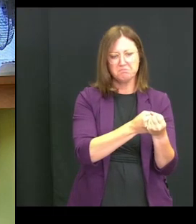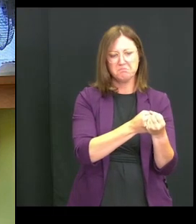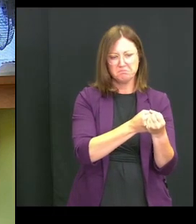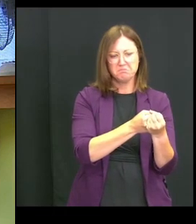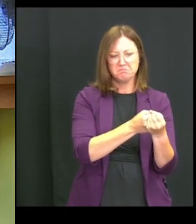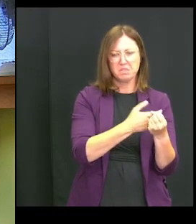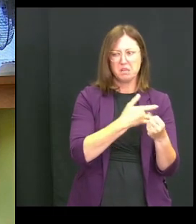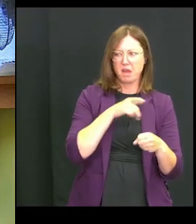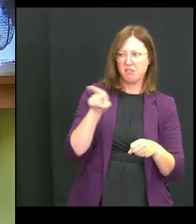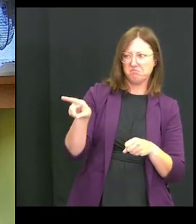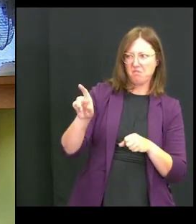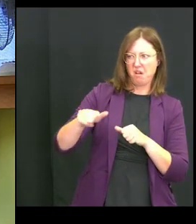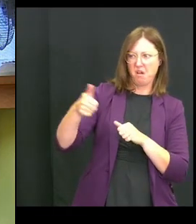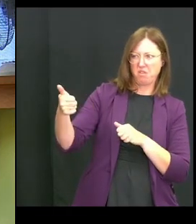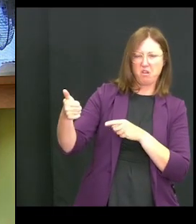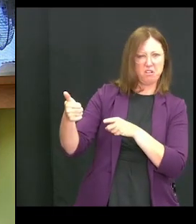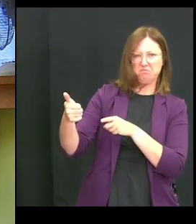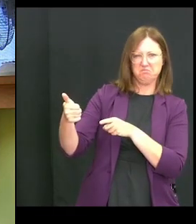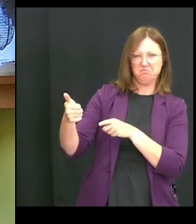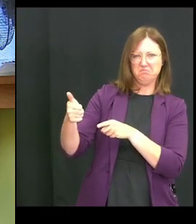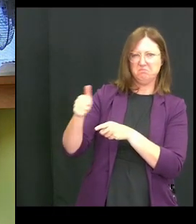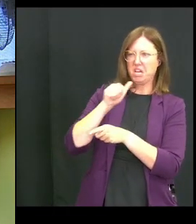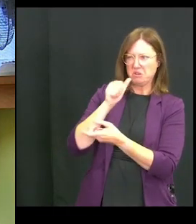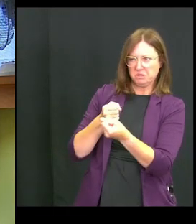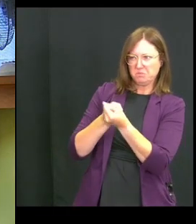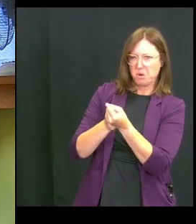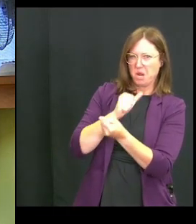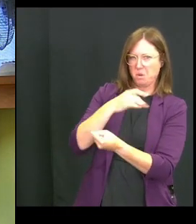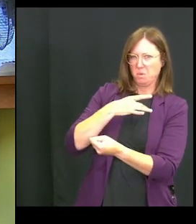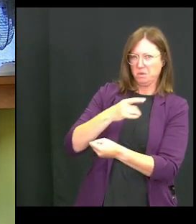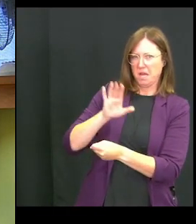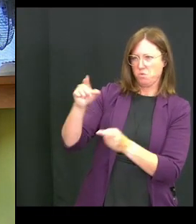and their supporters that are their ideological opposites.